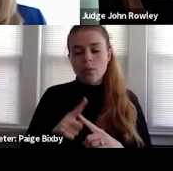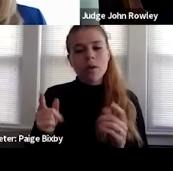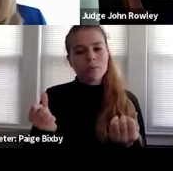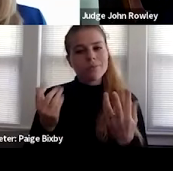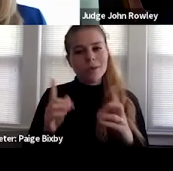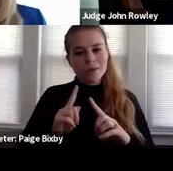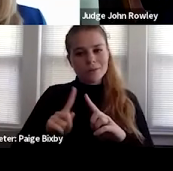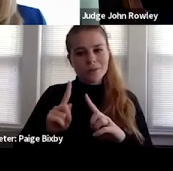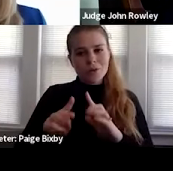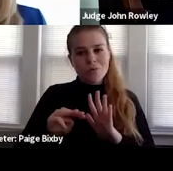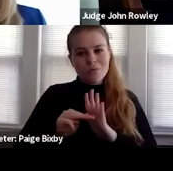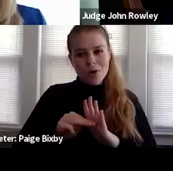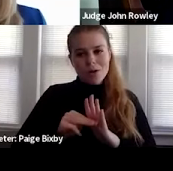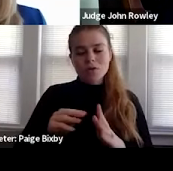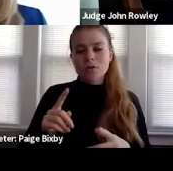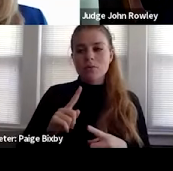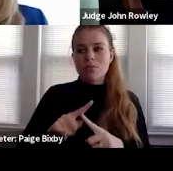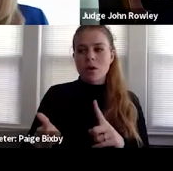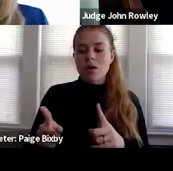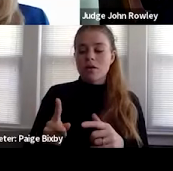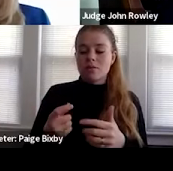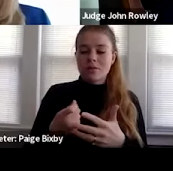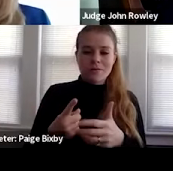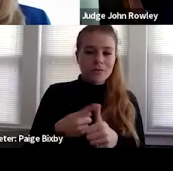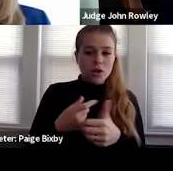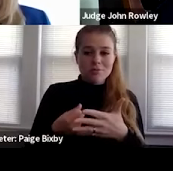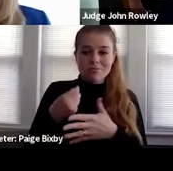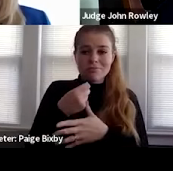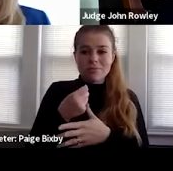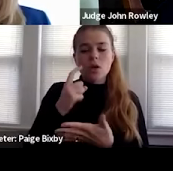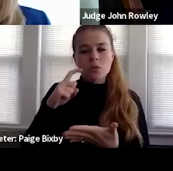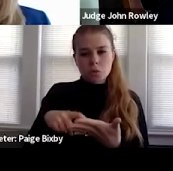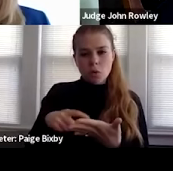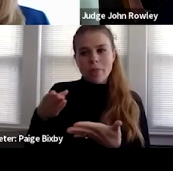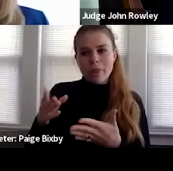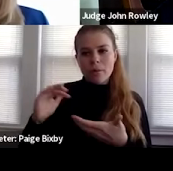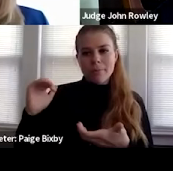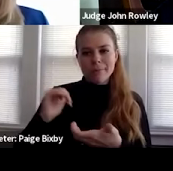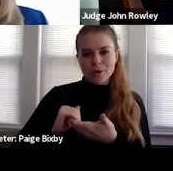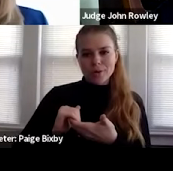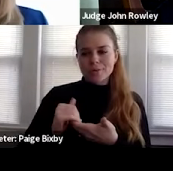But seeing them as a partner is first and foremost and bringing them as part of the collaborative structure.